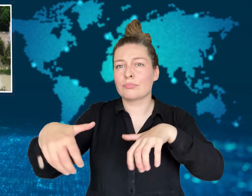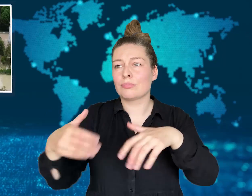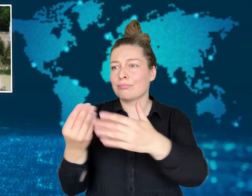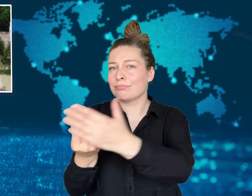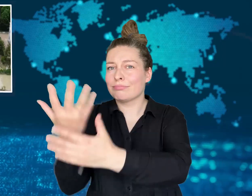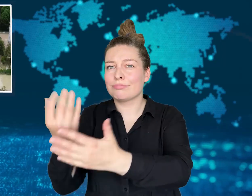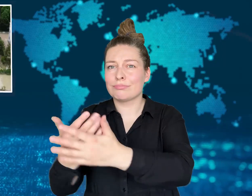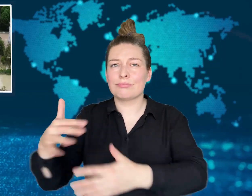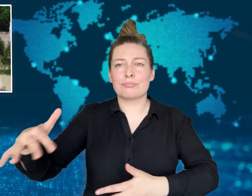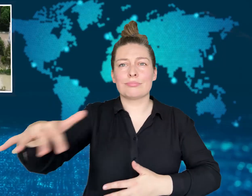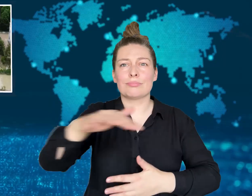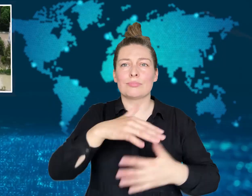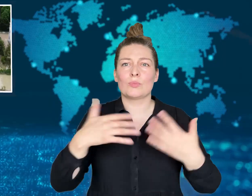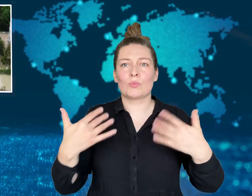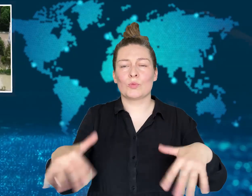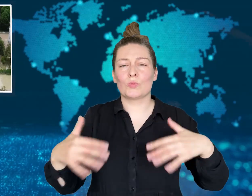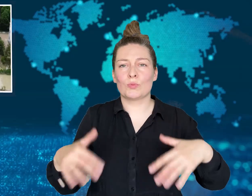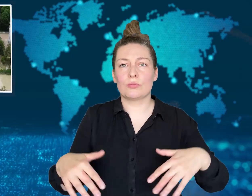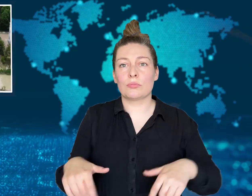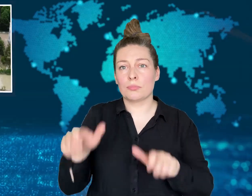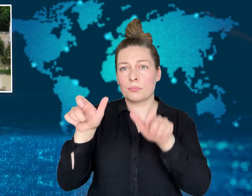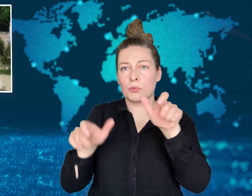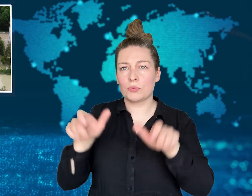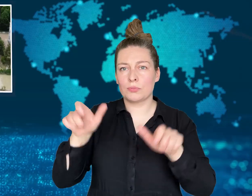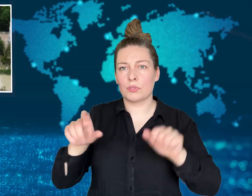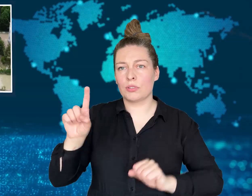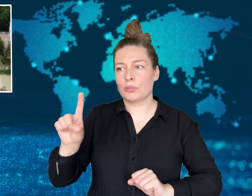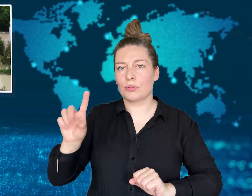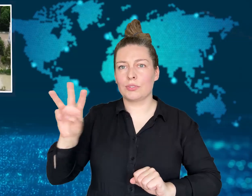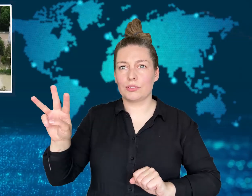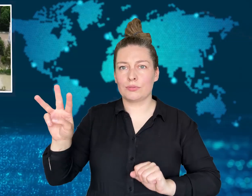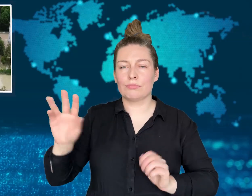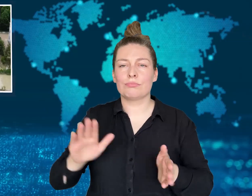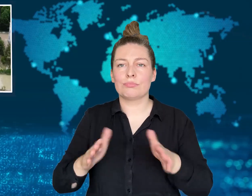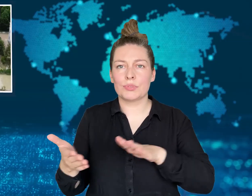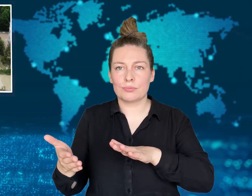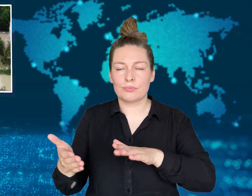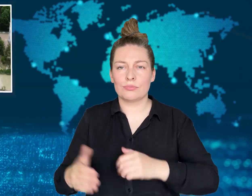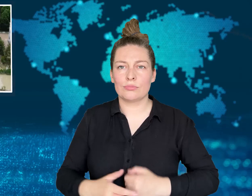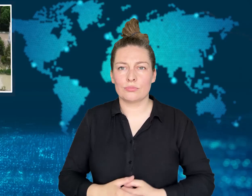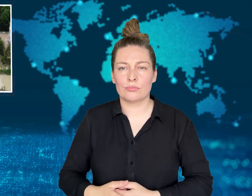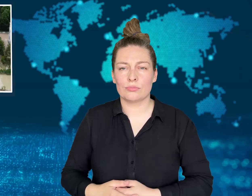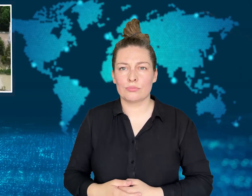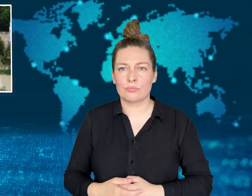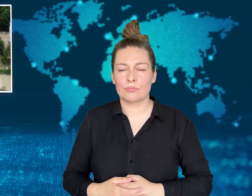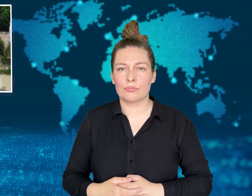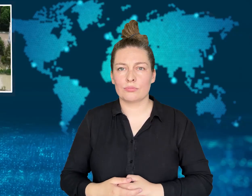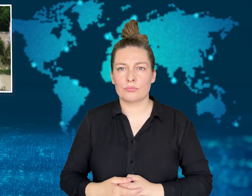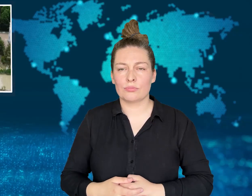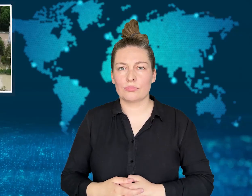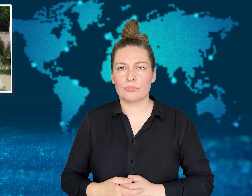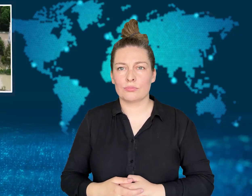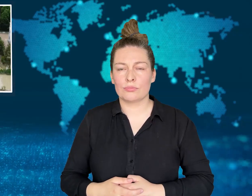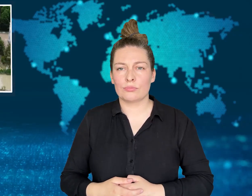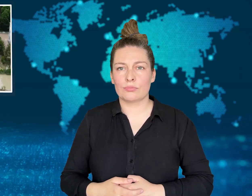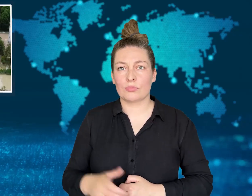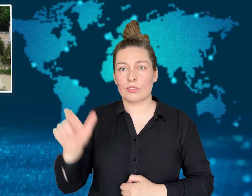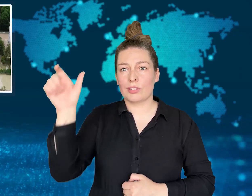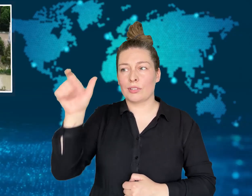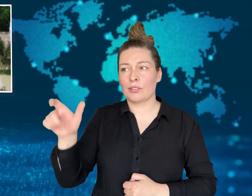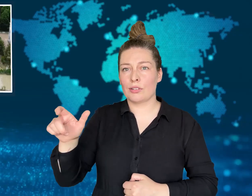and killed at least 13 people.